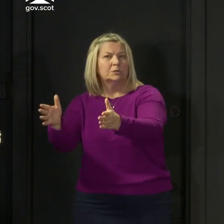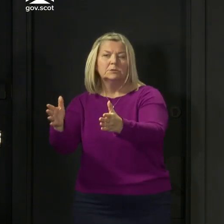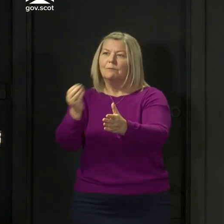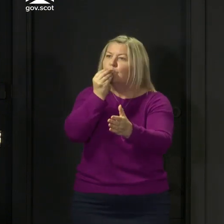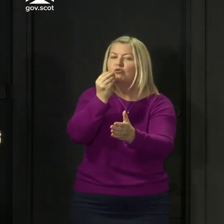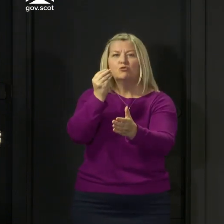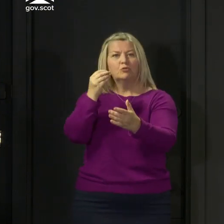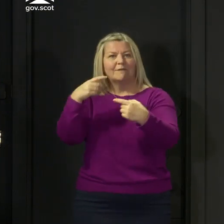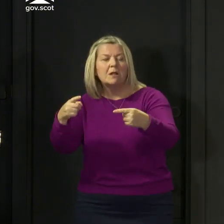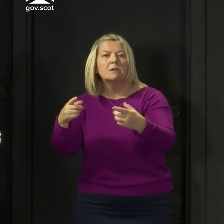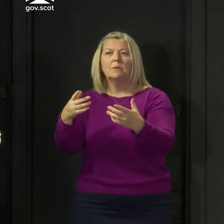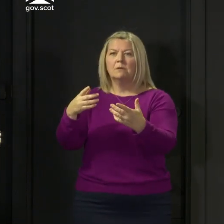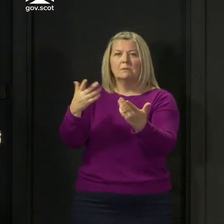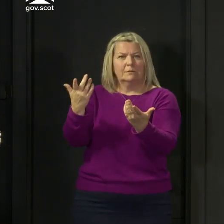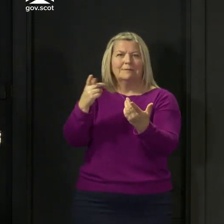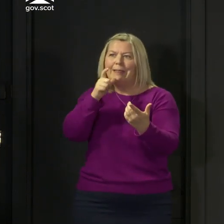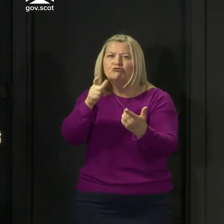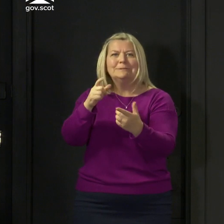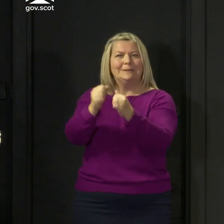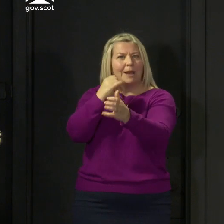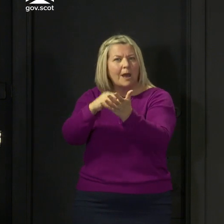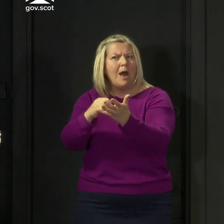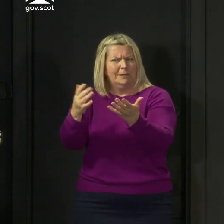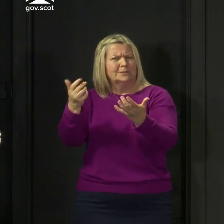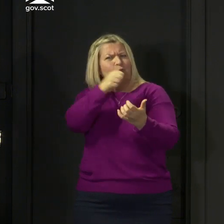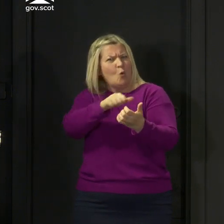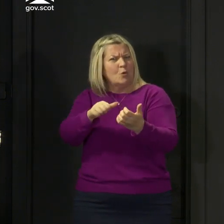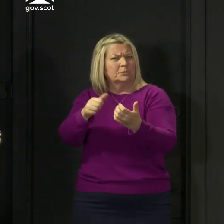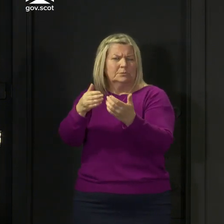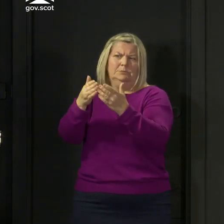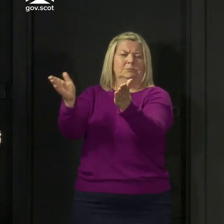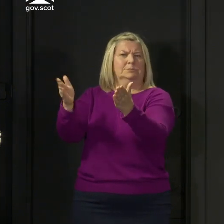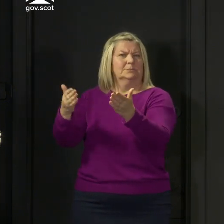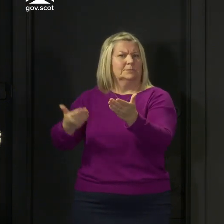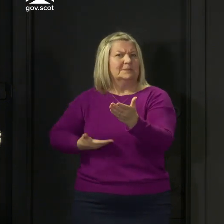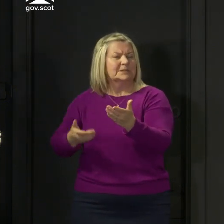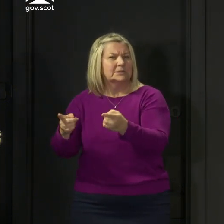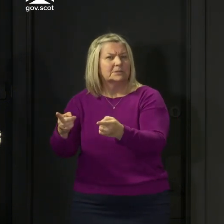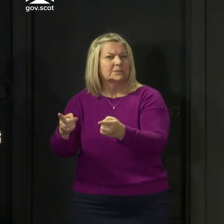or the lights on. The companies between those two ends of the spectrum, we have issued guidance